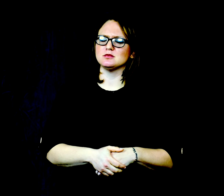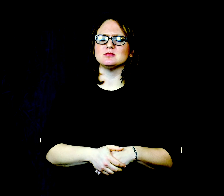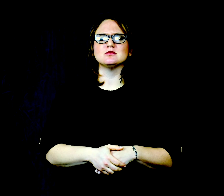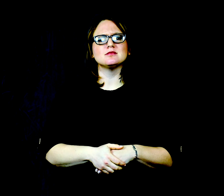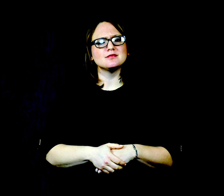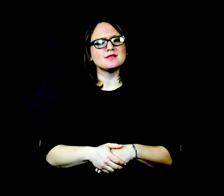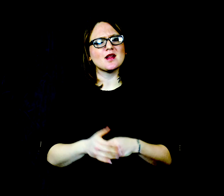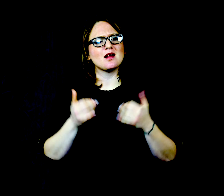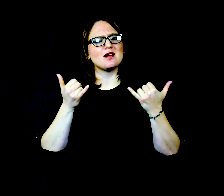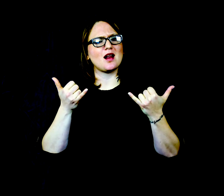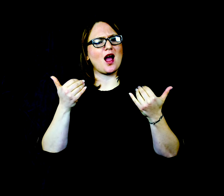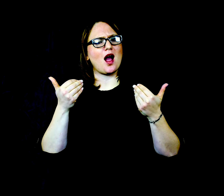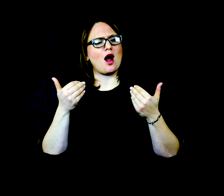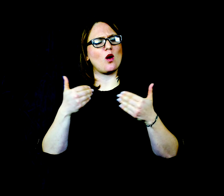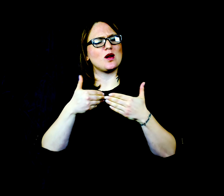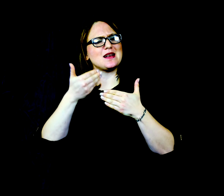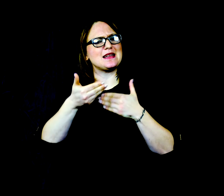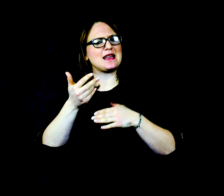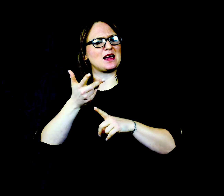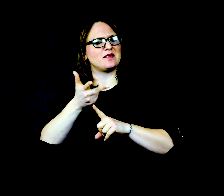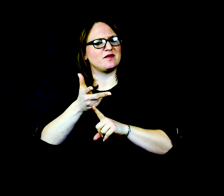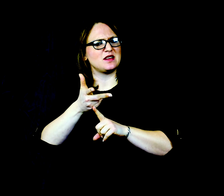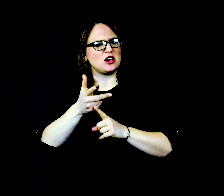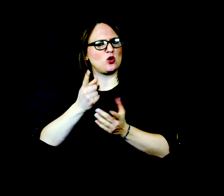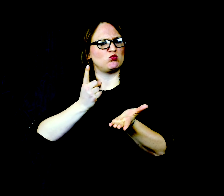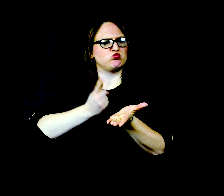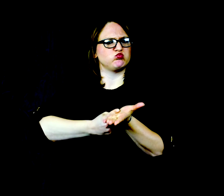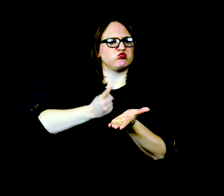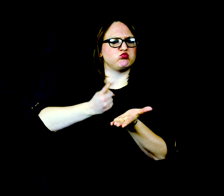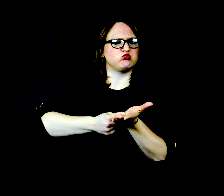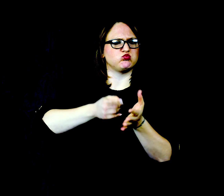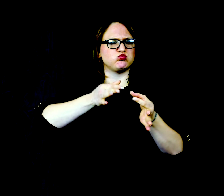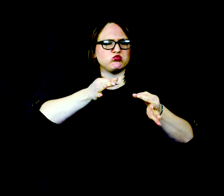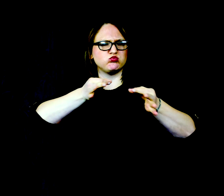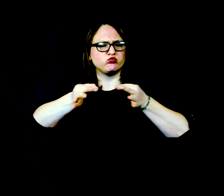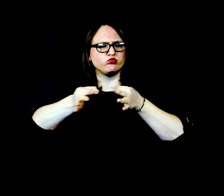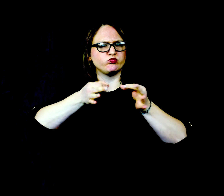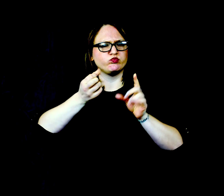In our next video, we will continue to explain the